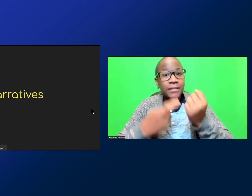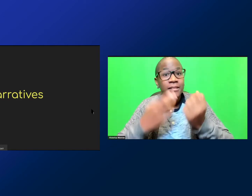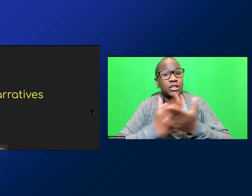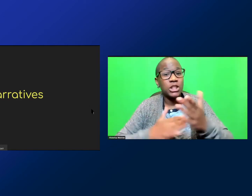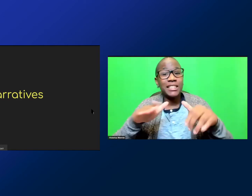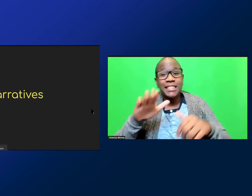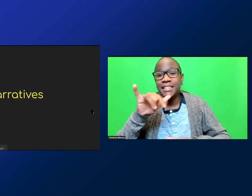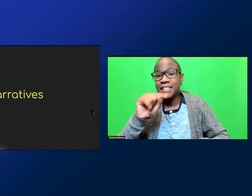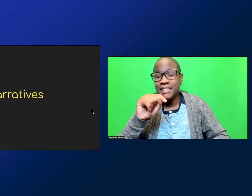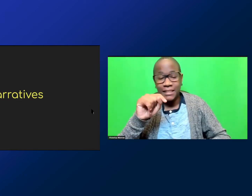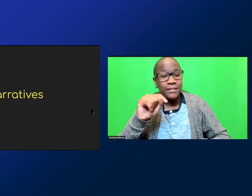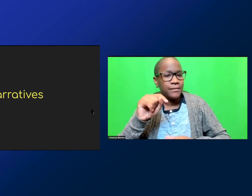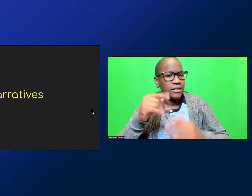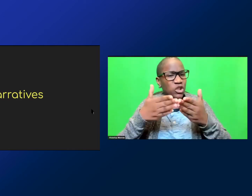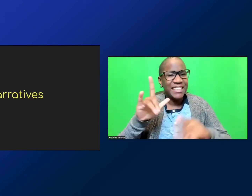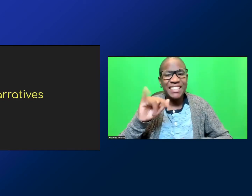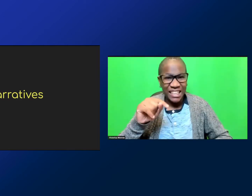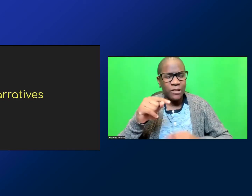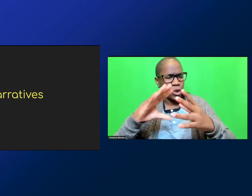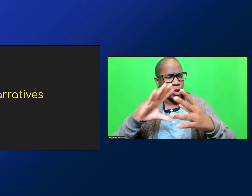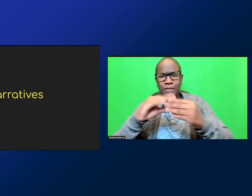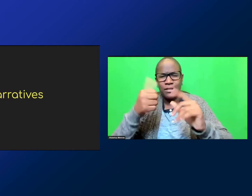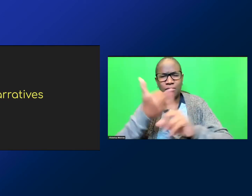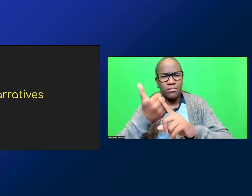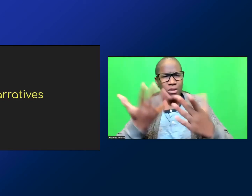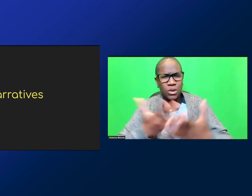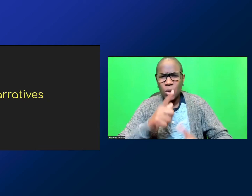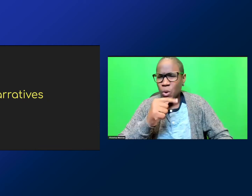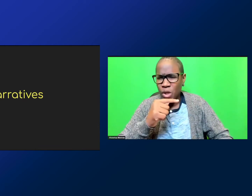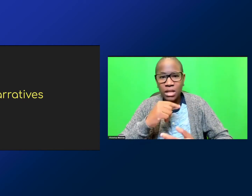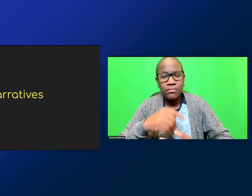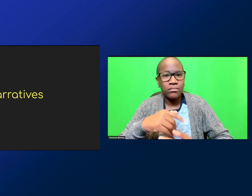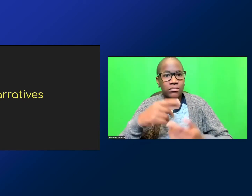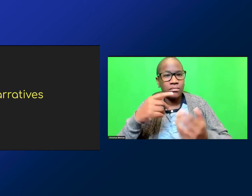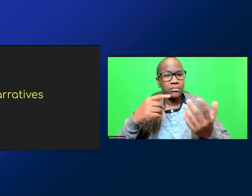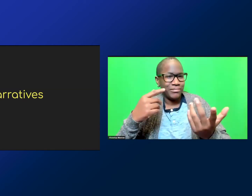reinforcing so with children's lit or even young adult or adult literature you have to ask yourself